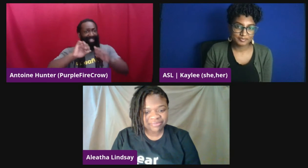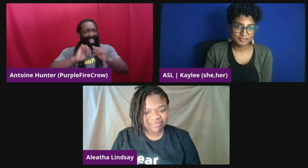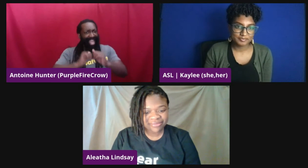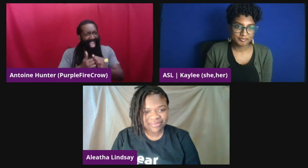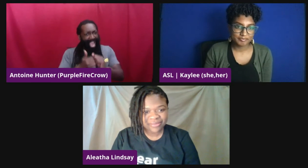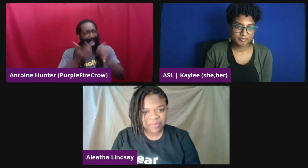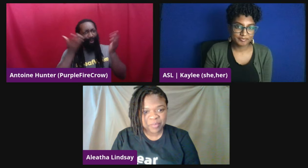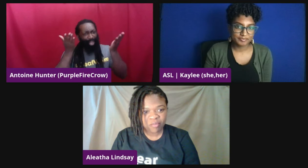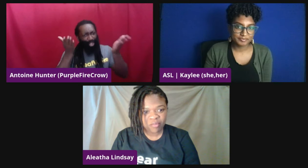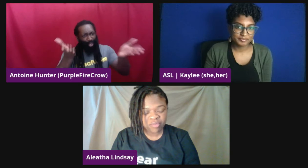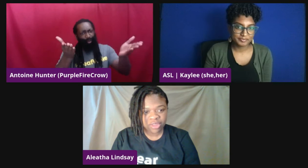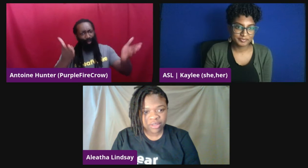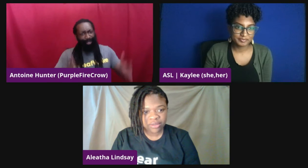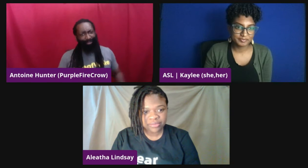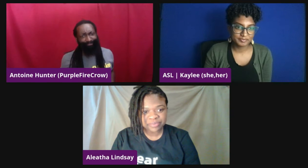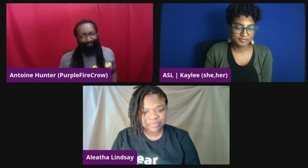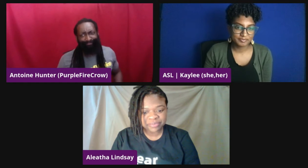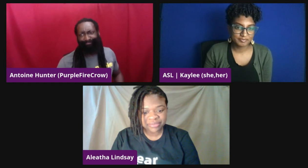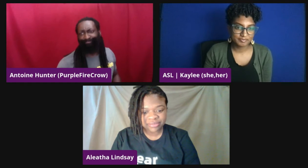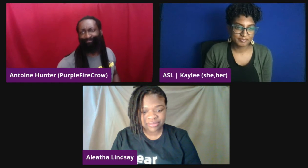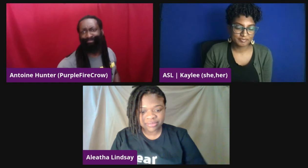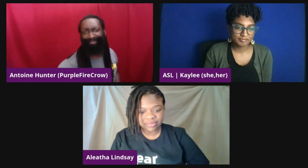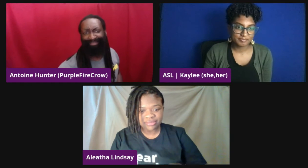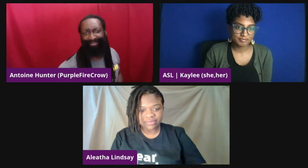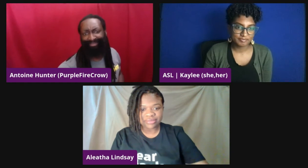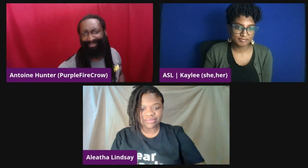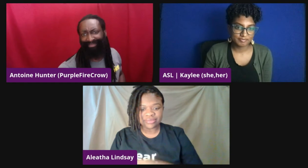So my first question, how are you?